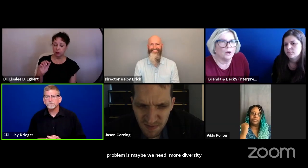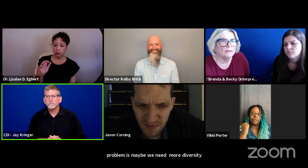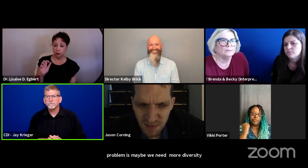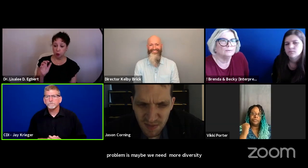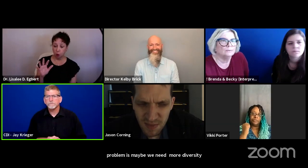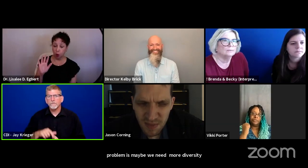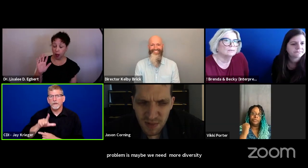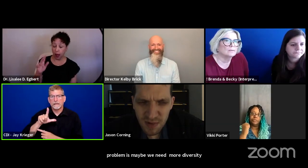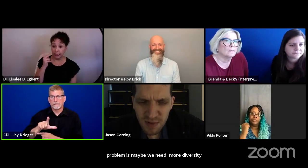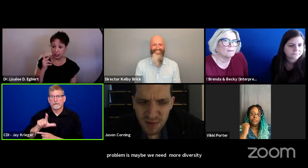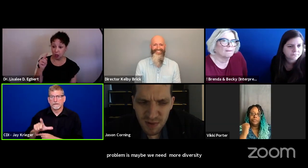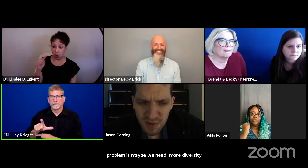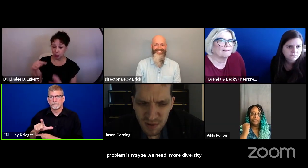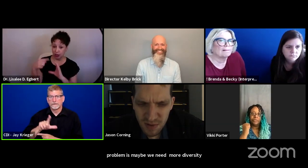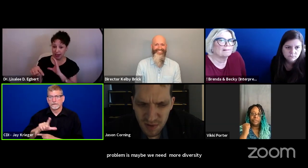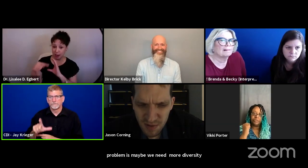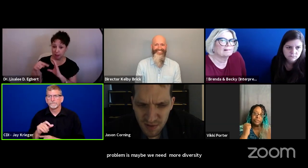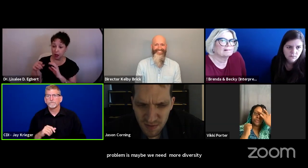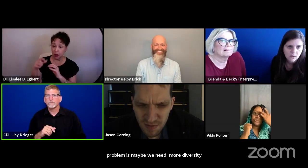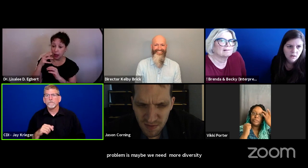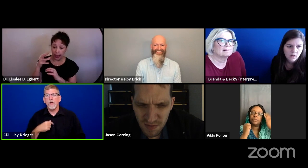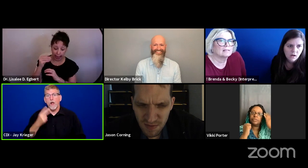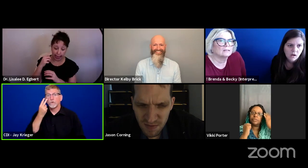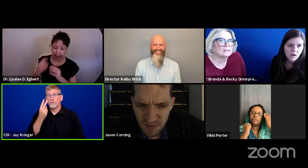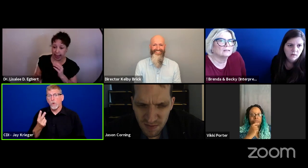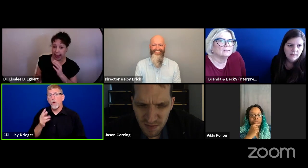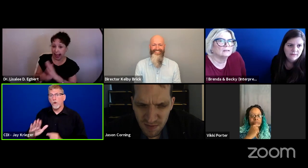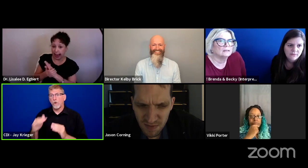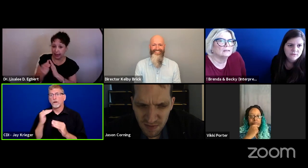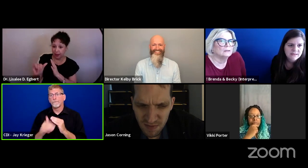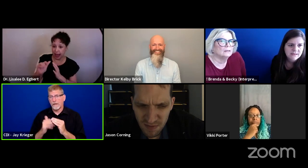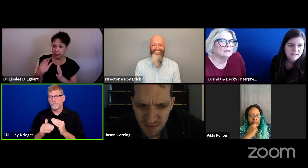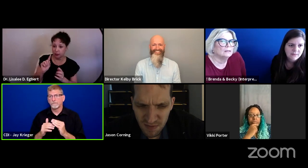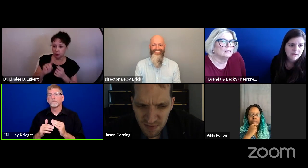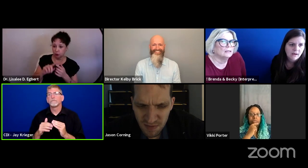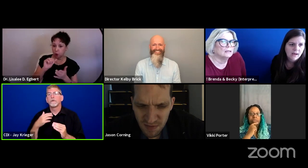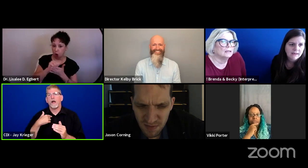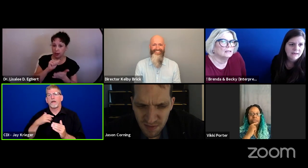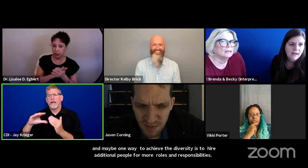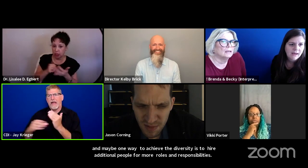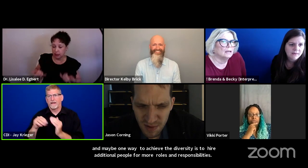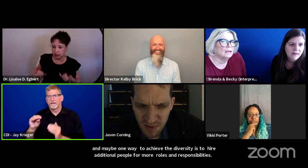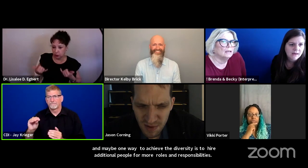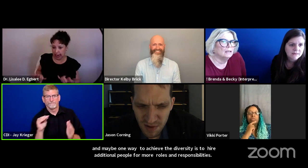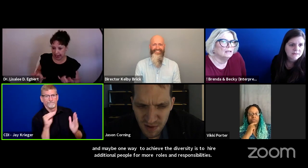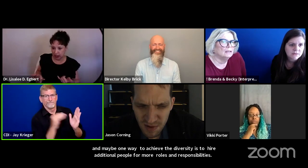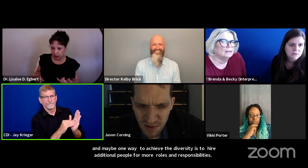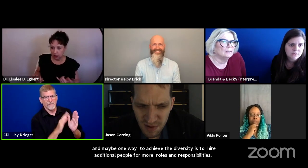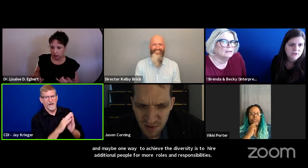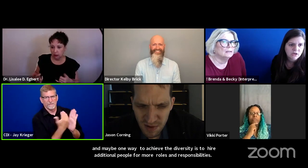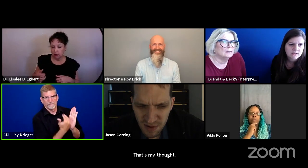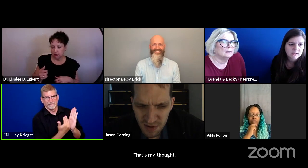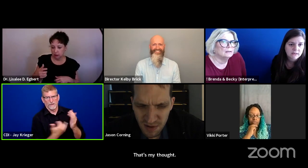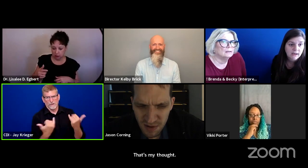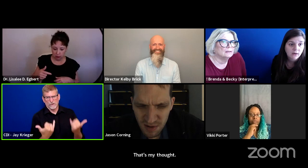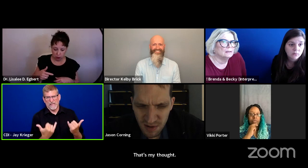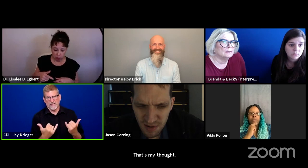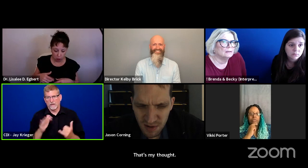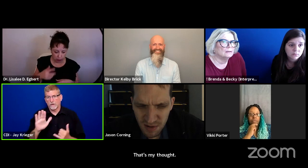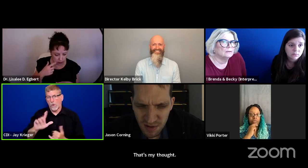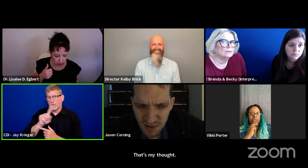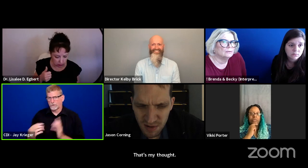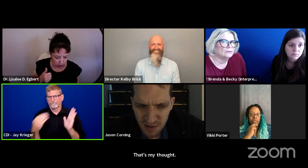If you see the email, I can add that to the agenda now, that discussion